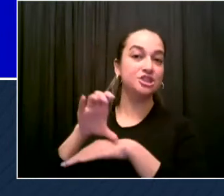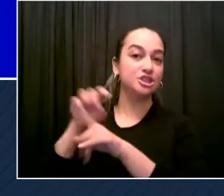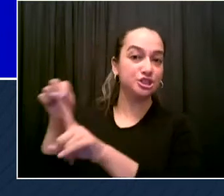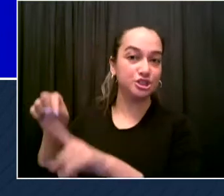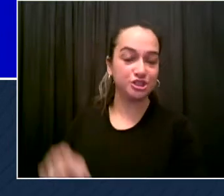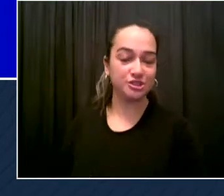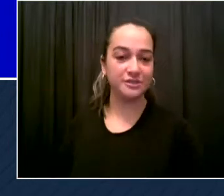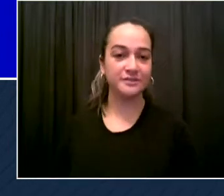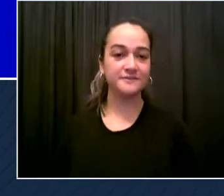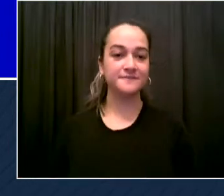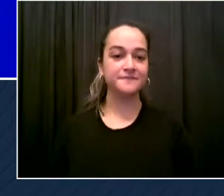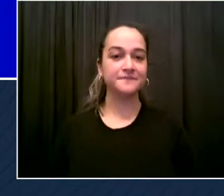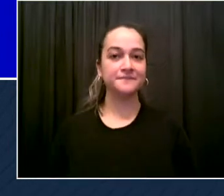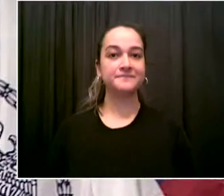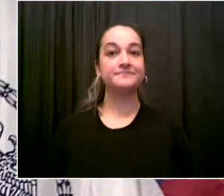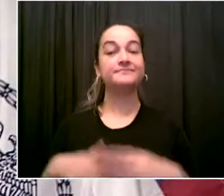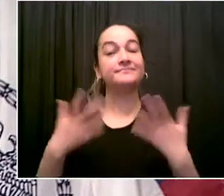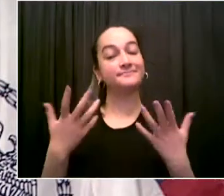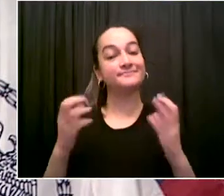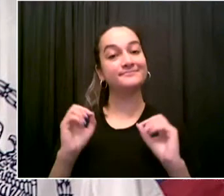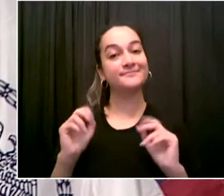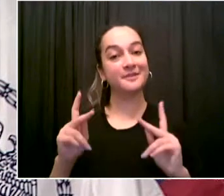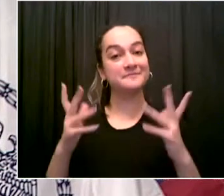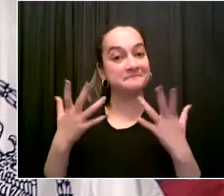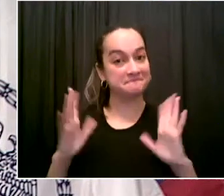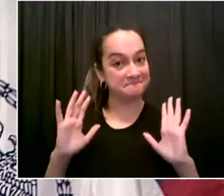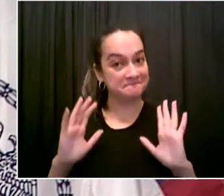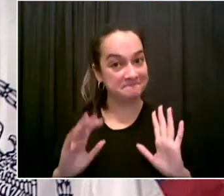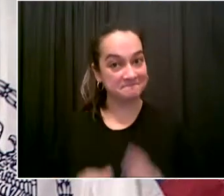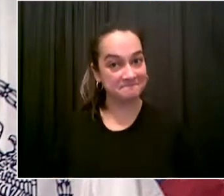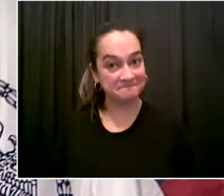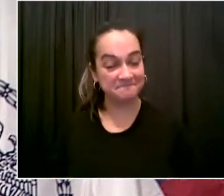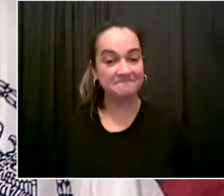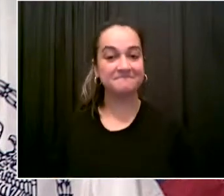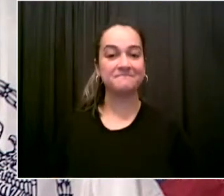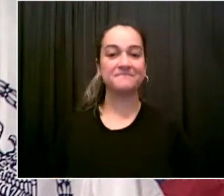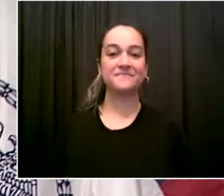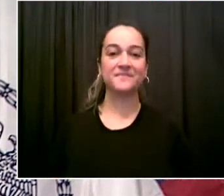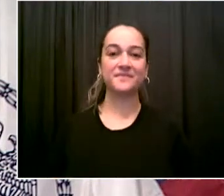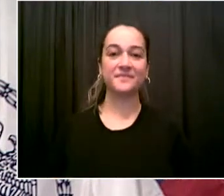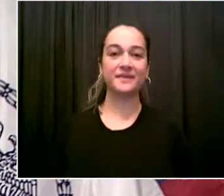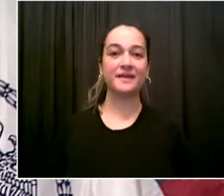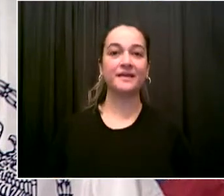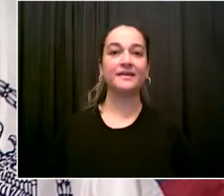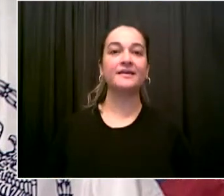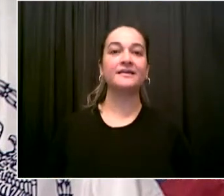CONTRIBUTE TO THE CITY, VERY HAPPY ABOUT THAT SO JIM, THANK YOU FOR ALL YOU'VE DONE FOR